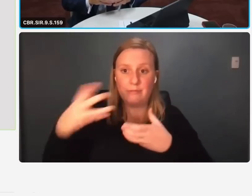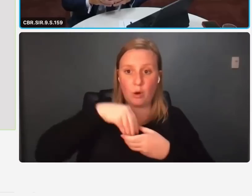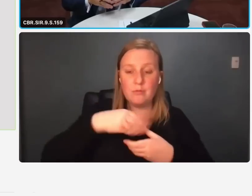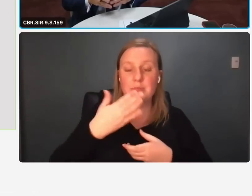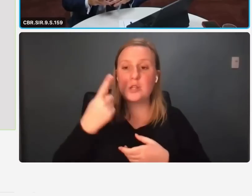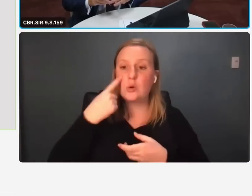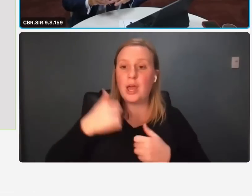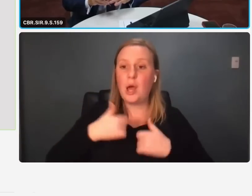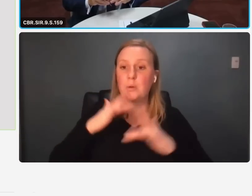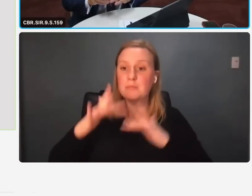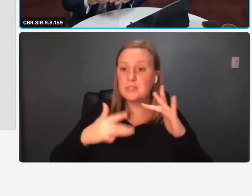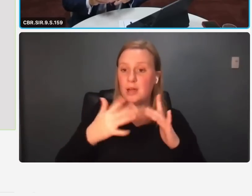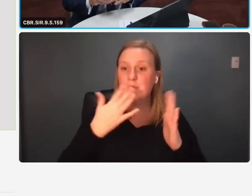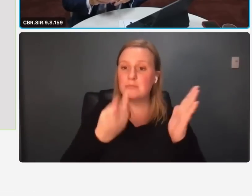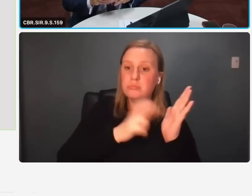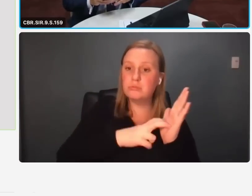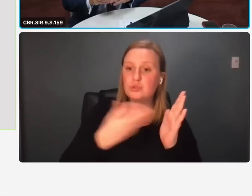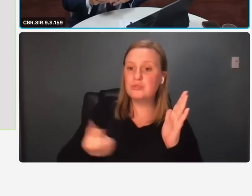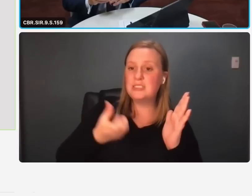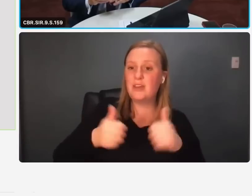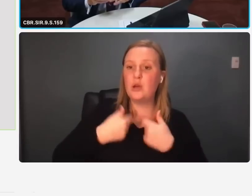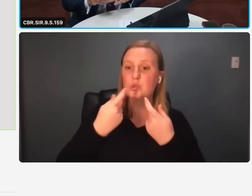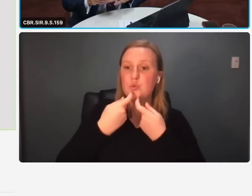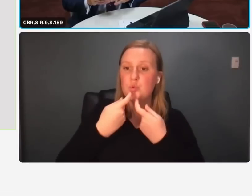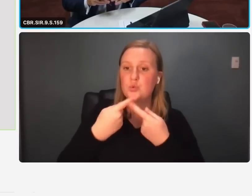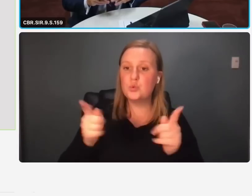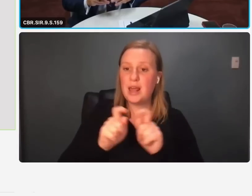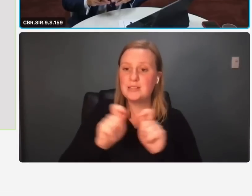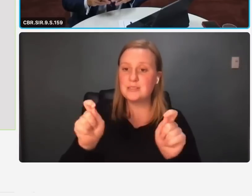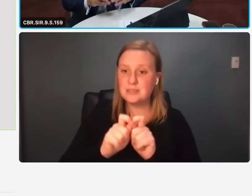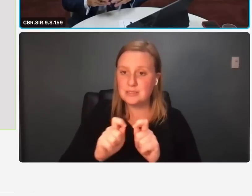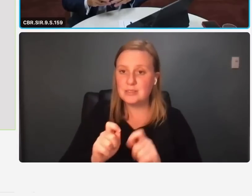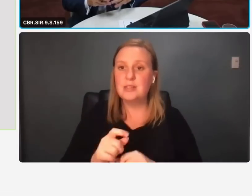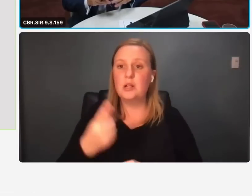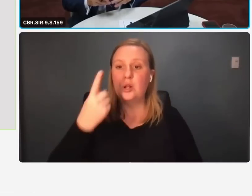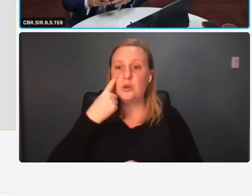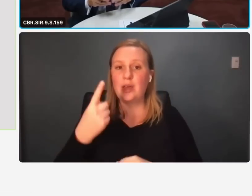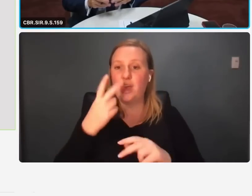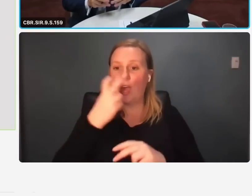our newsletters and check out the new section on the aged care website and there's an Engagement Hub that you can sign up.